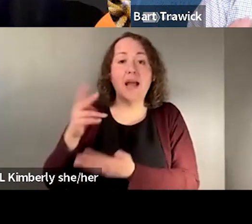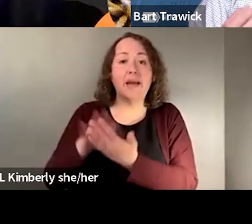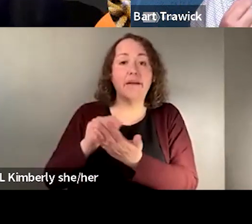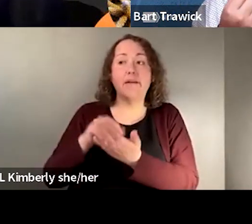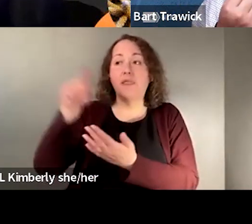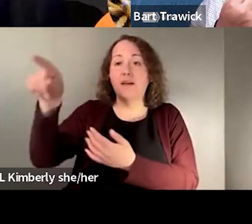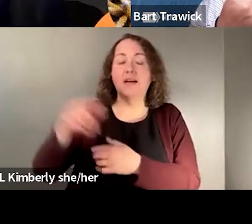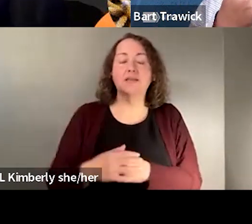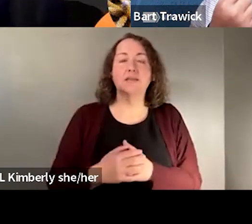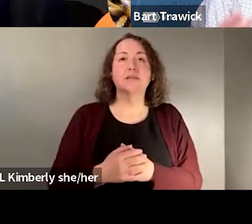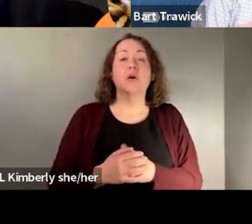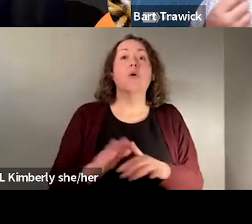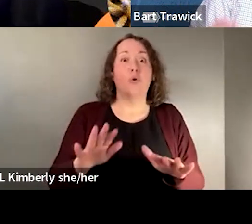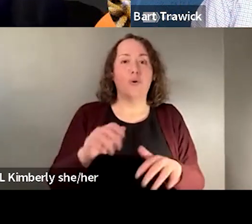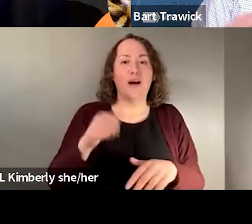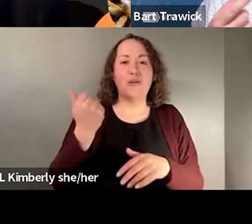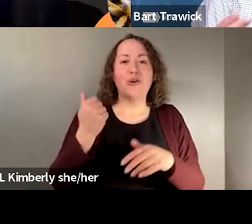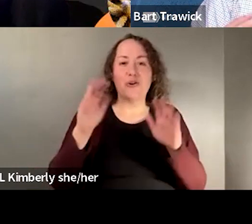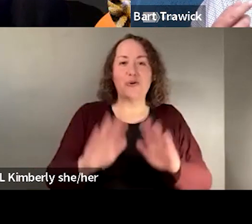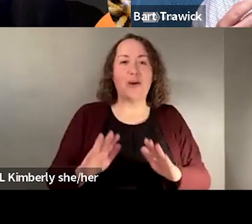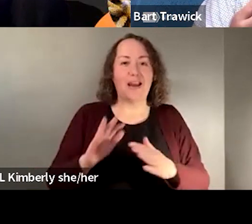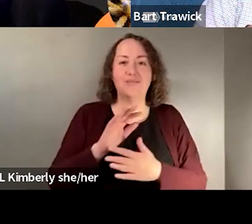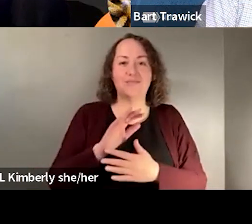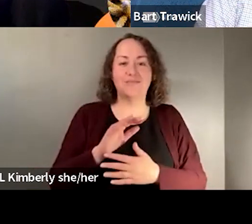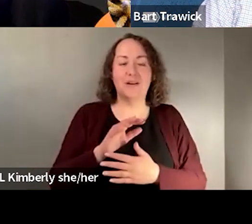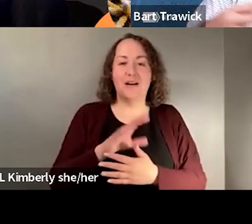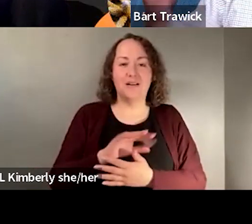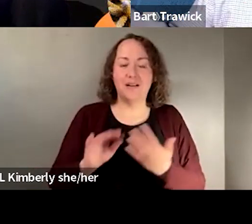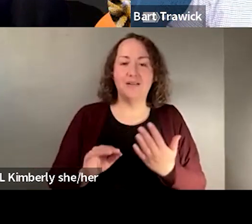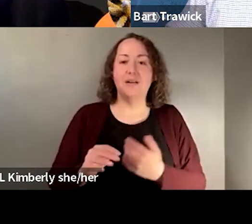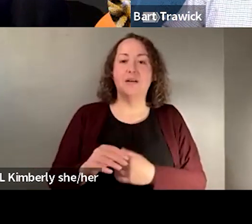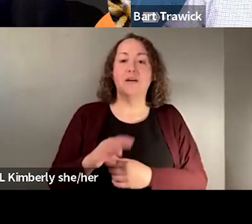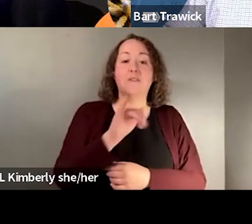If you -- you've already done your biosketch for NSF and you have an NIH grant --